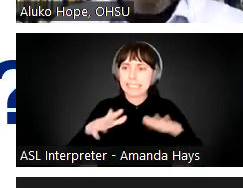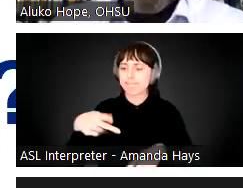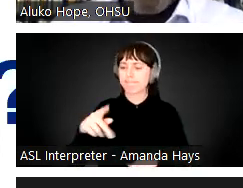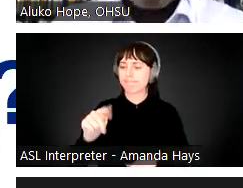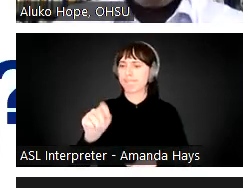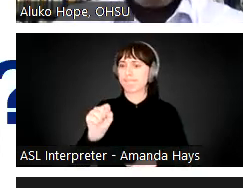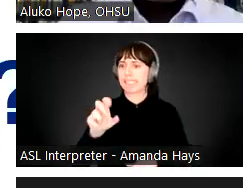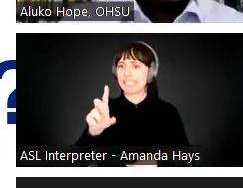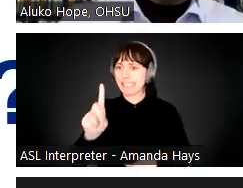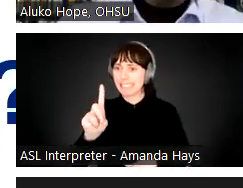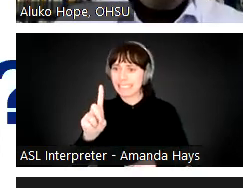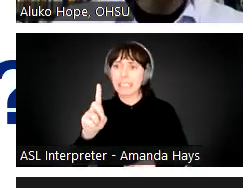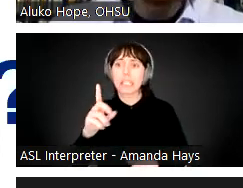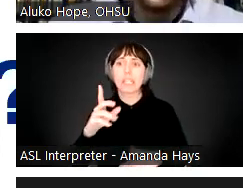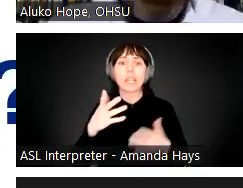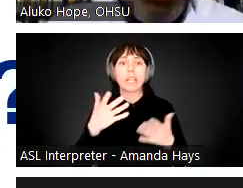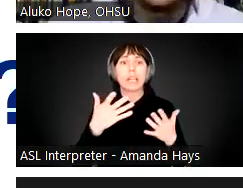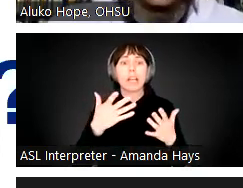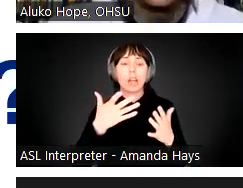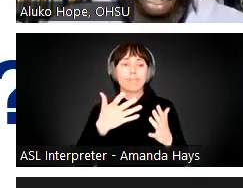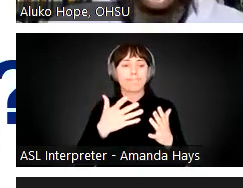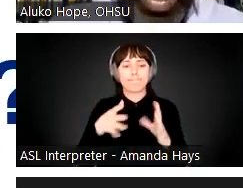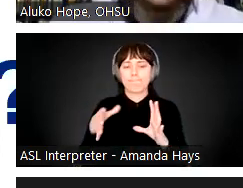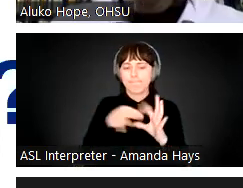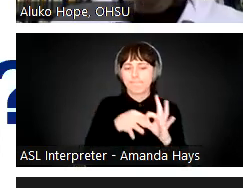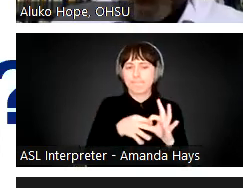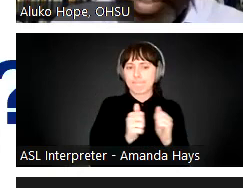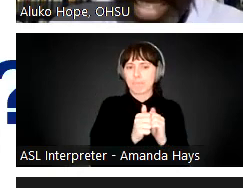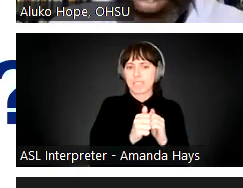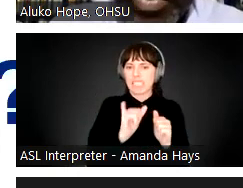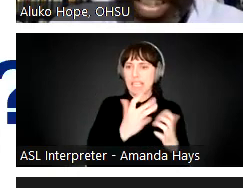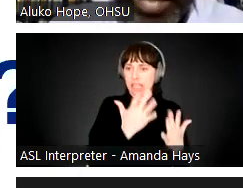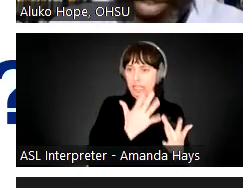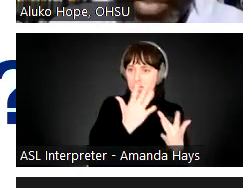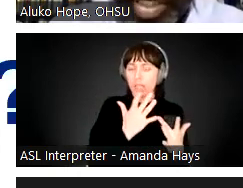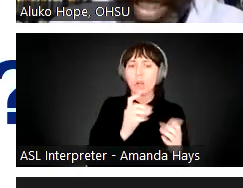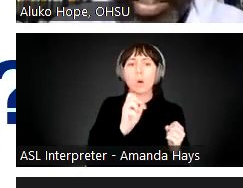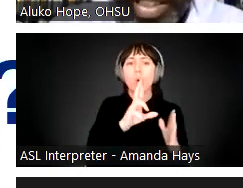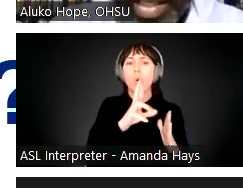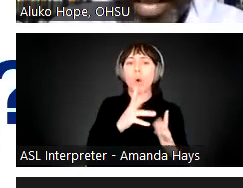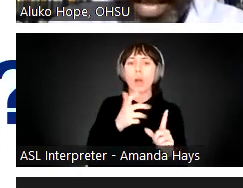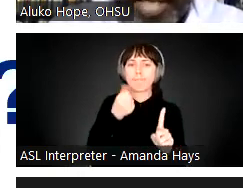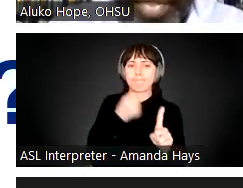syndrome, or whether they're coming as a result of having had some of these these challenges, I do think it's important to acknowledge